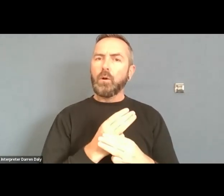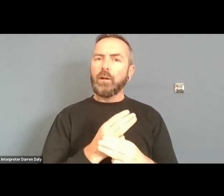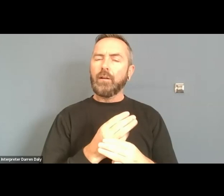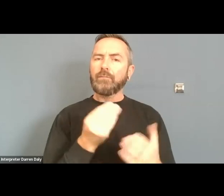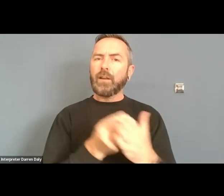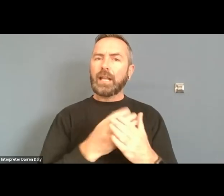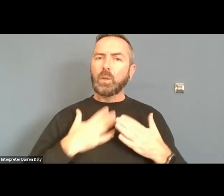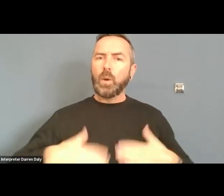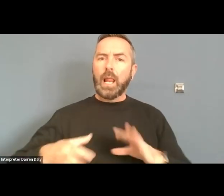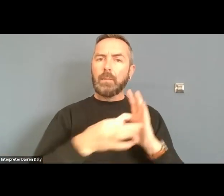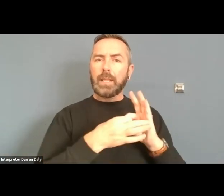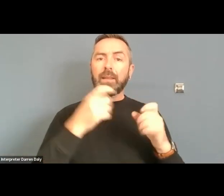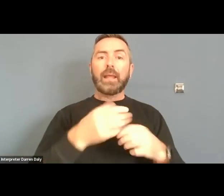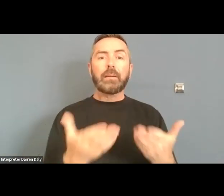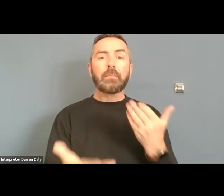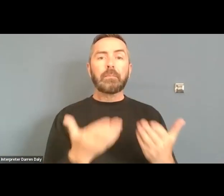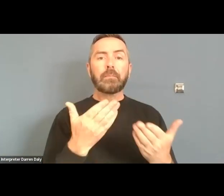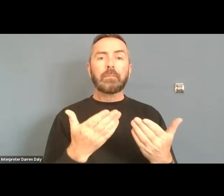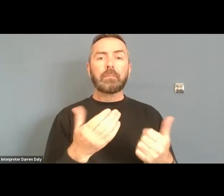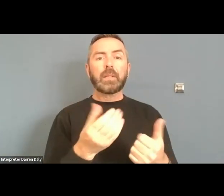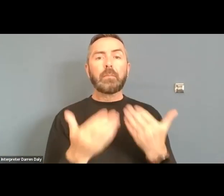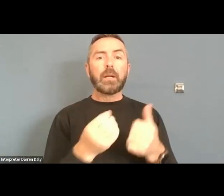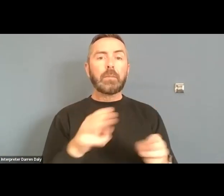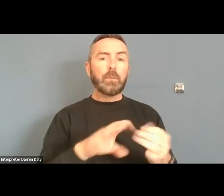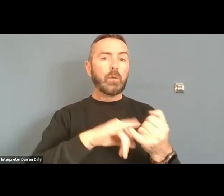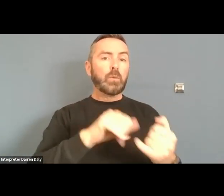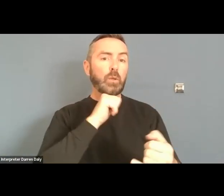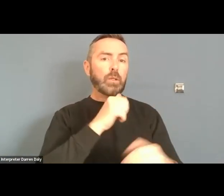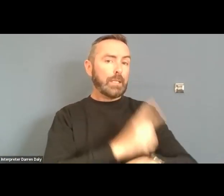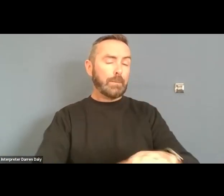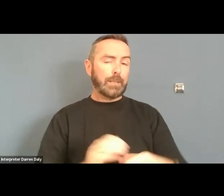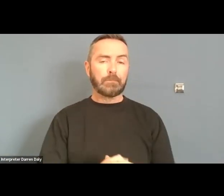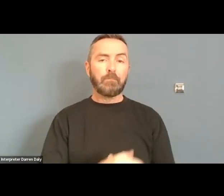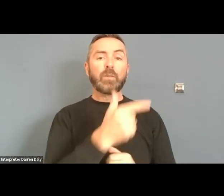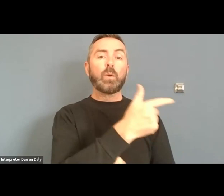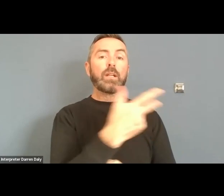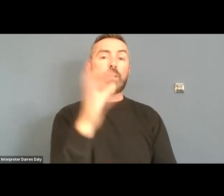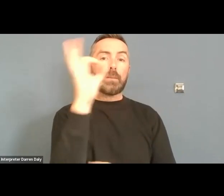We found that people with a disability to a great extent, 23% of that group